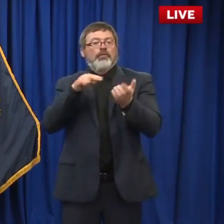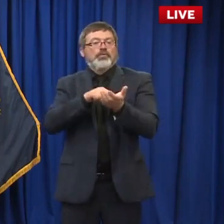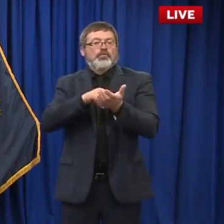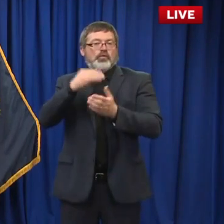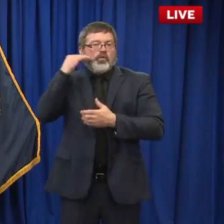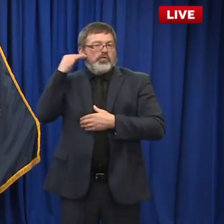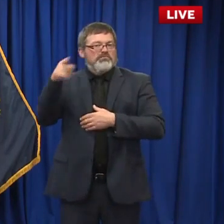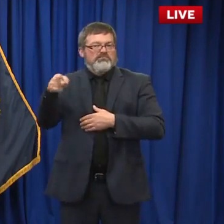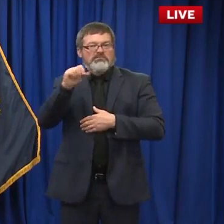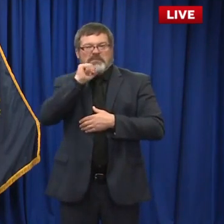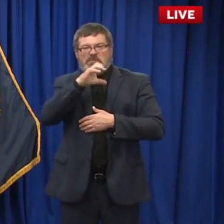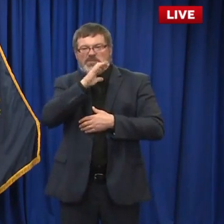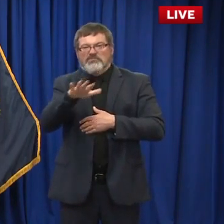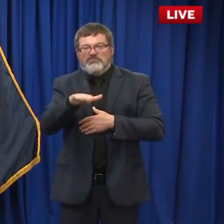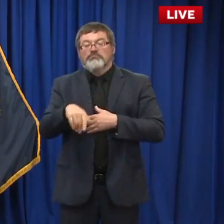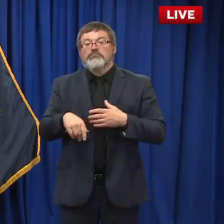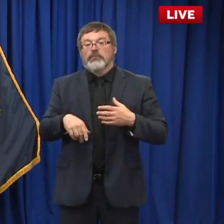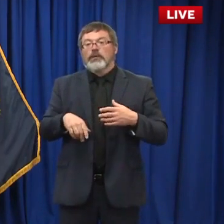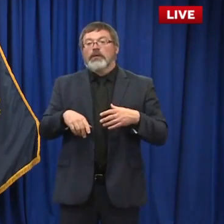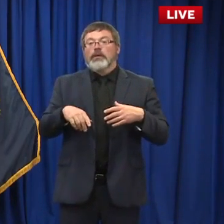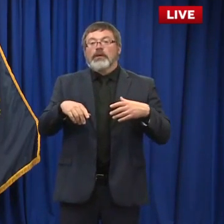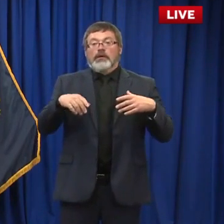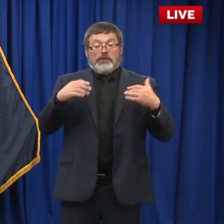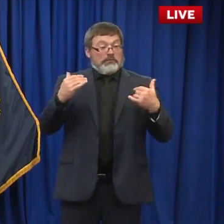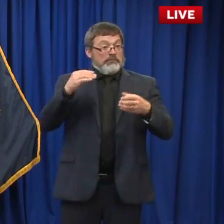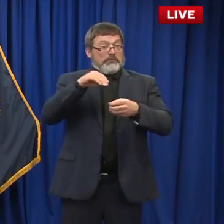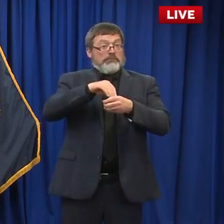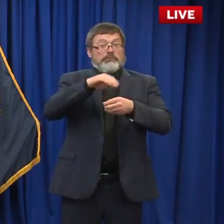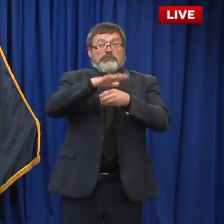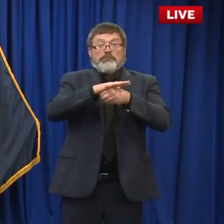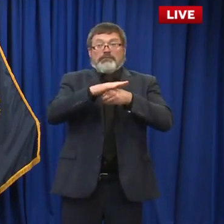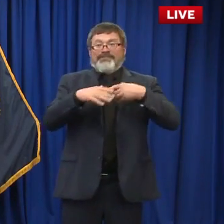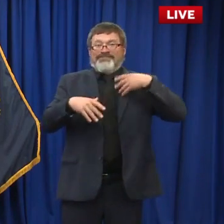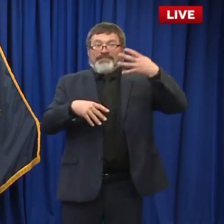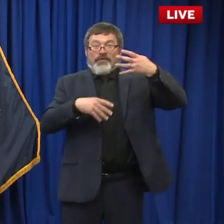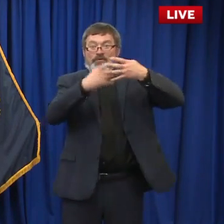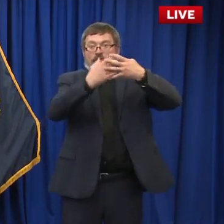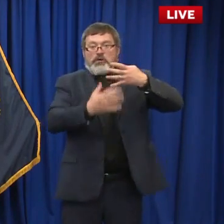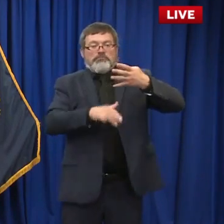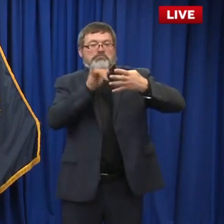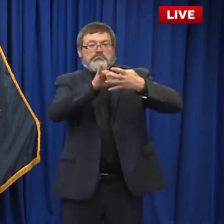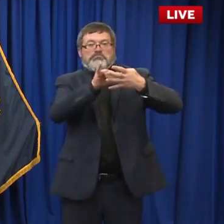FOR A LONG-TERM CARE FACILITY OUTBREAK STATUS UPDATE, WE HAVE NO NEW OUTBREAKS TO REPORT.